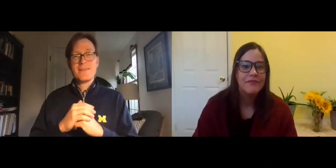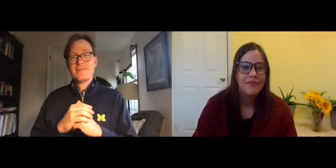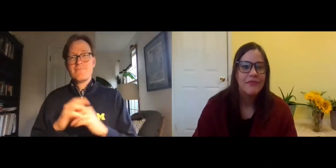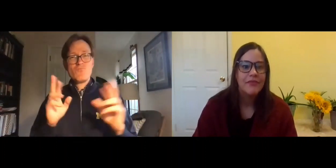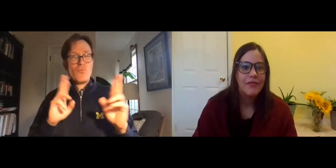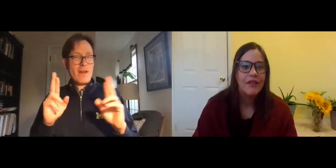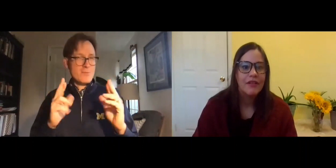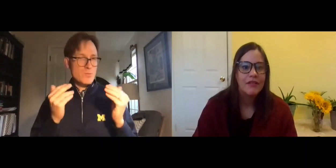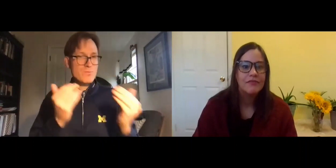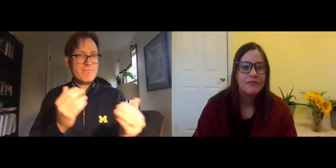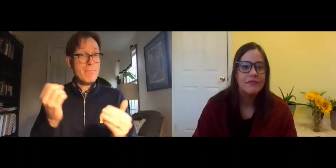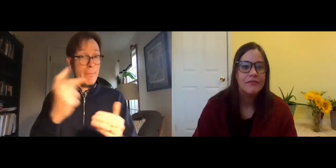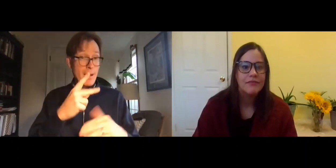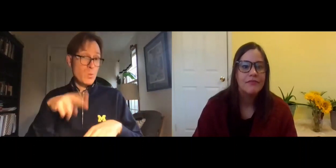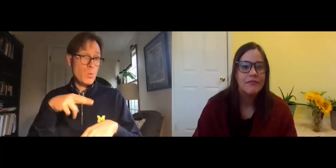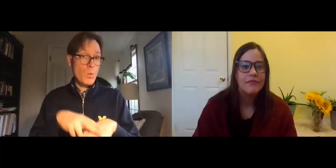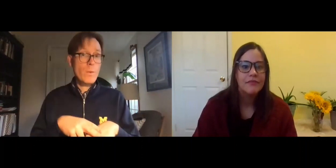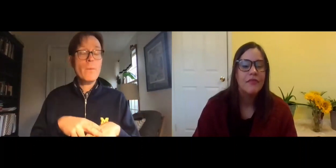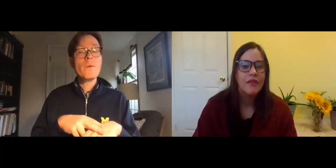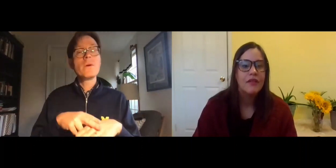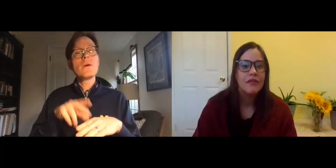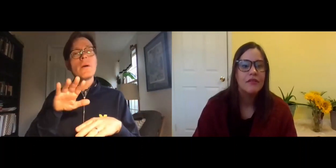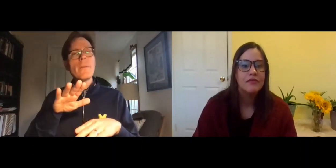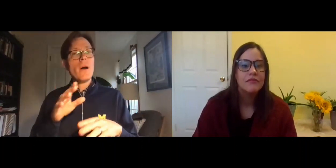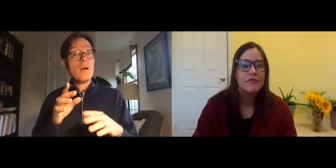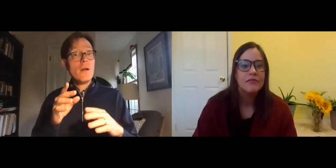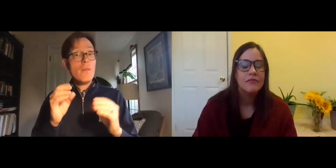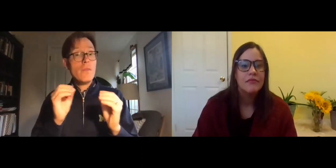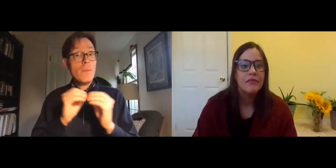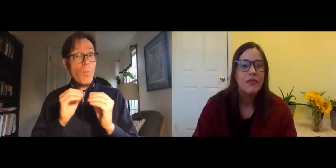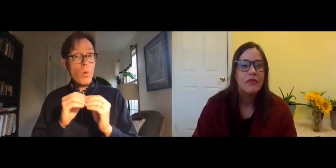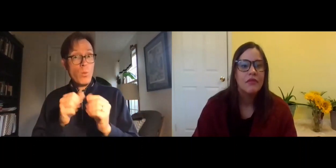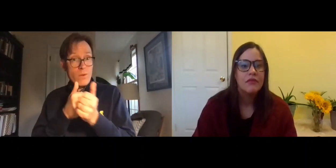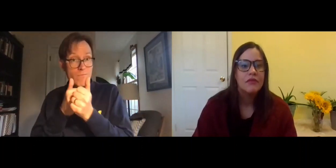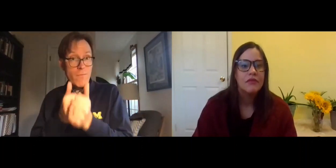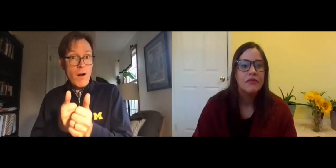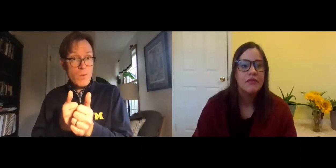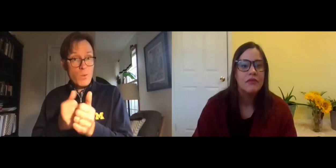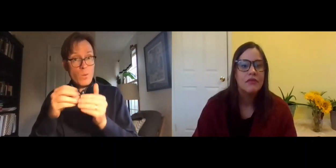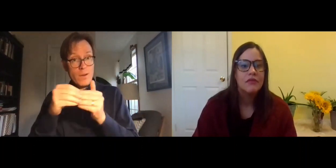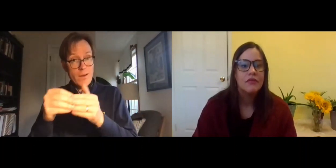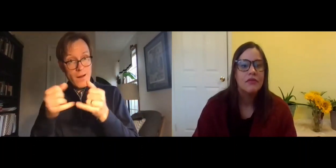We're all frustrated, we're all ready to go back to normal life.